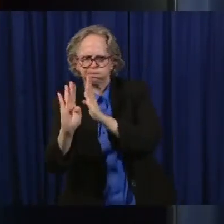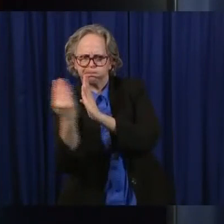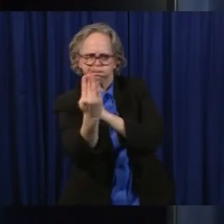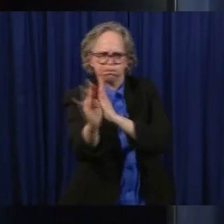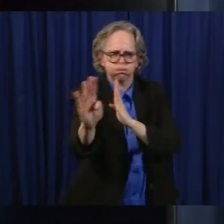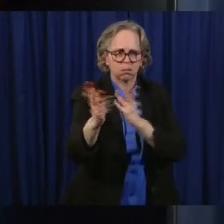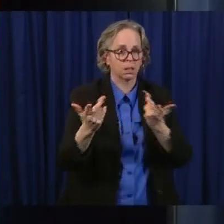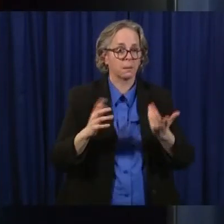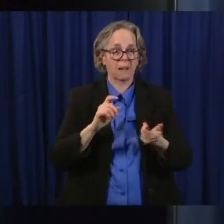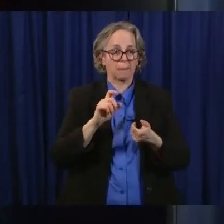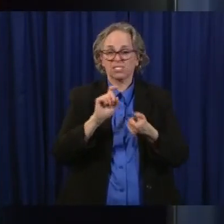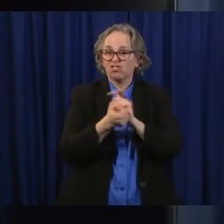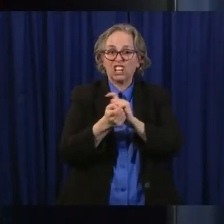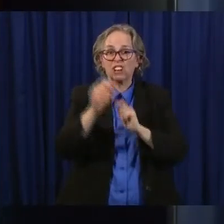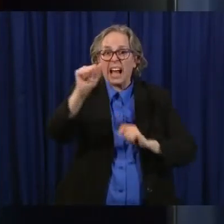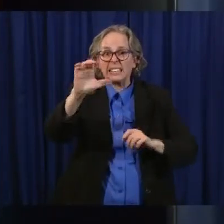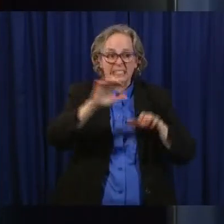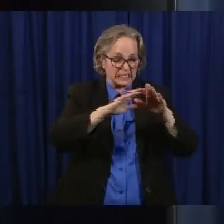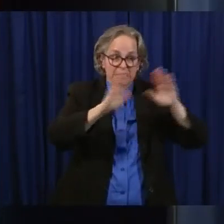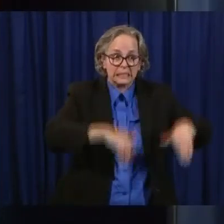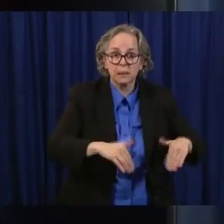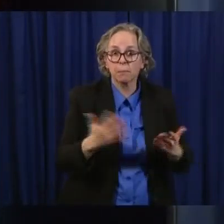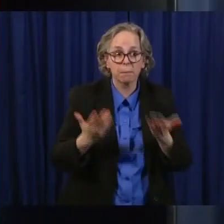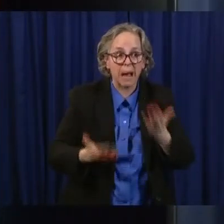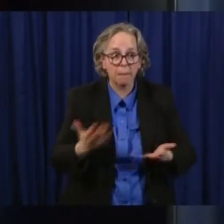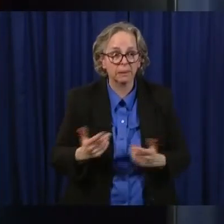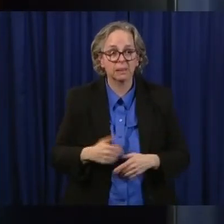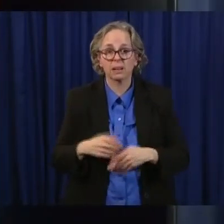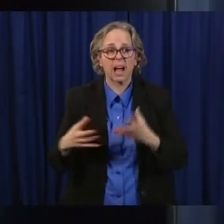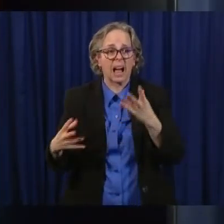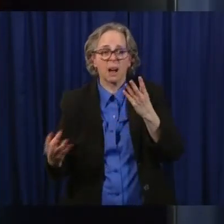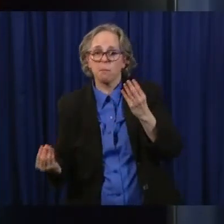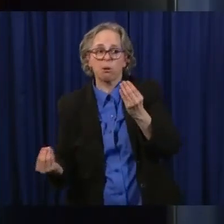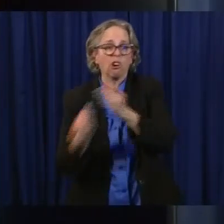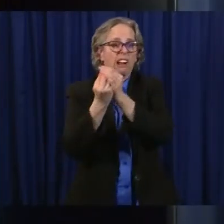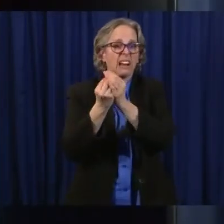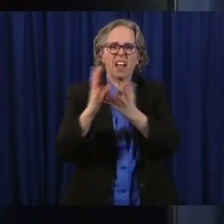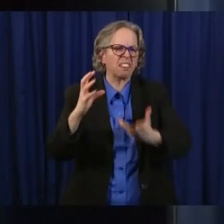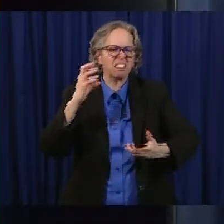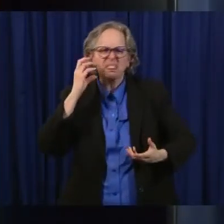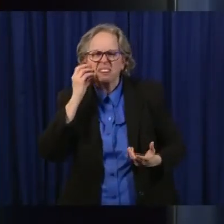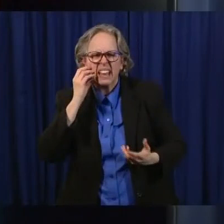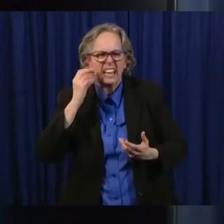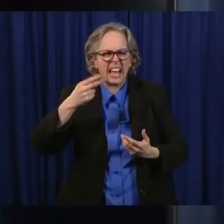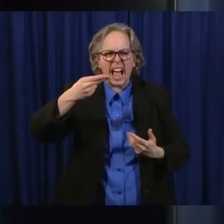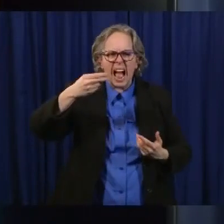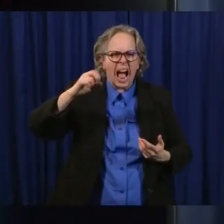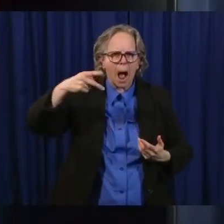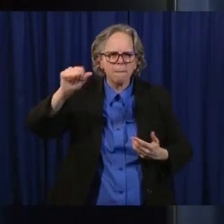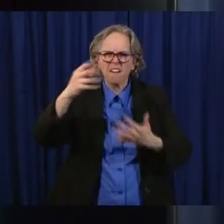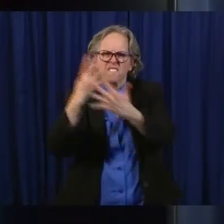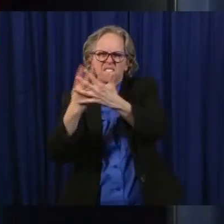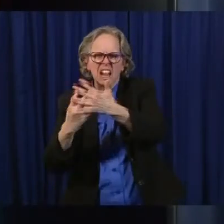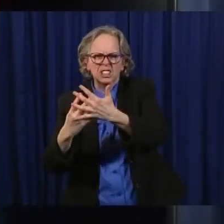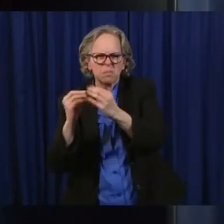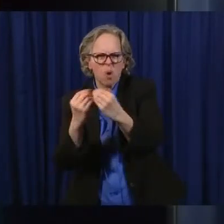TO HAPPEN. THEN THERE ARE THE BUILDING OWNERS. WHAT CAN THEY DO? THAT IS MORE OF AN INFRASTRUCTURE QUESTION. DO THEY HAVE THE ABILITY TO ALTER THE HVAC SYSTEM? CAN THEY CHANGE FILTERS ON A